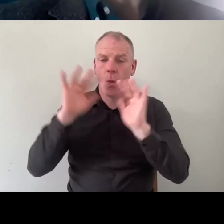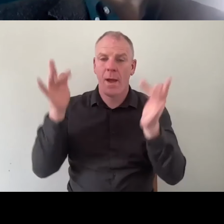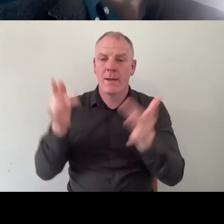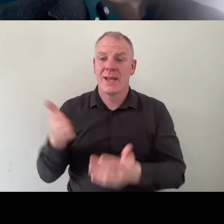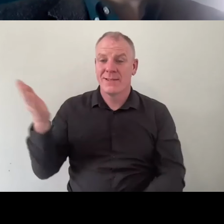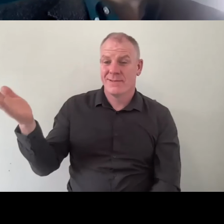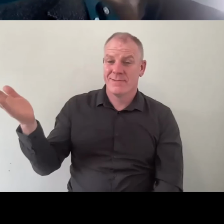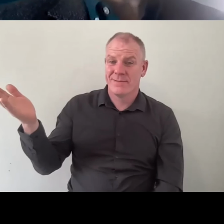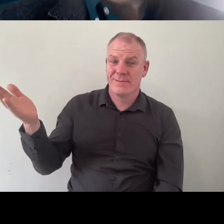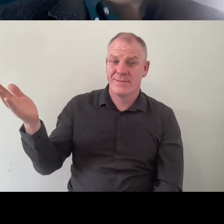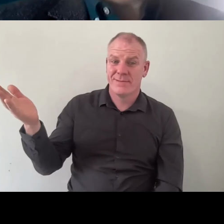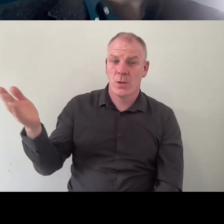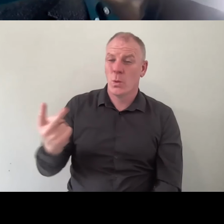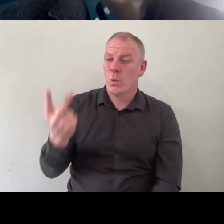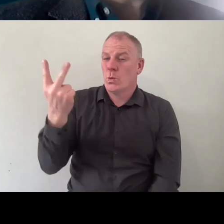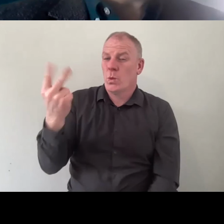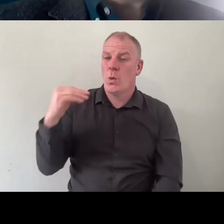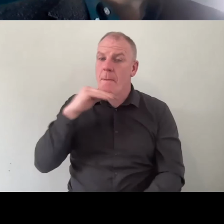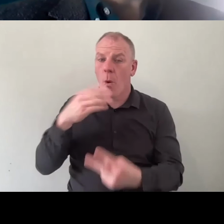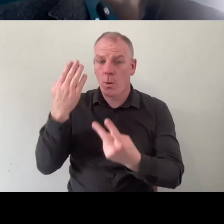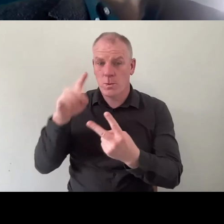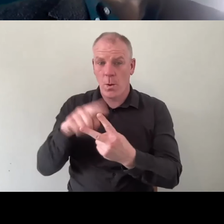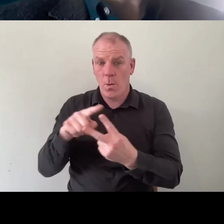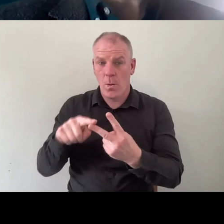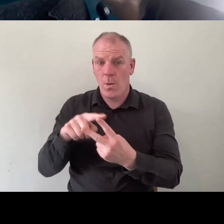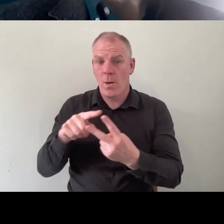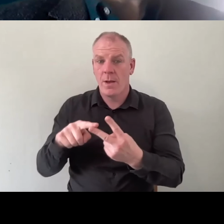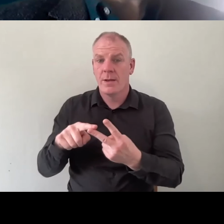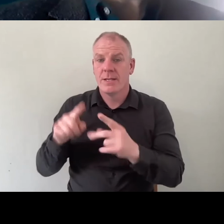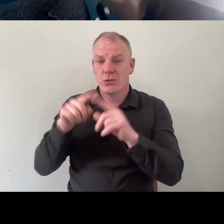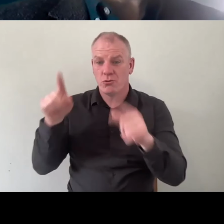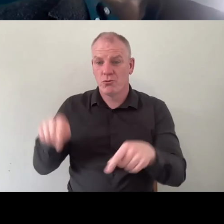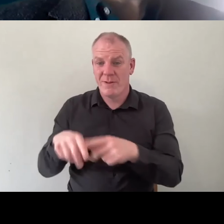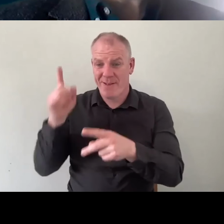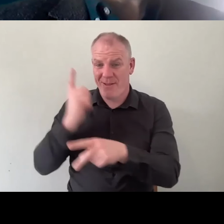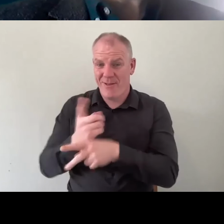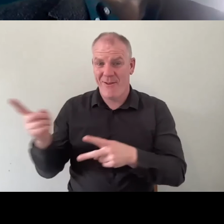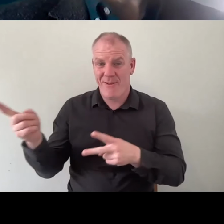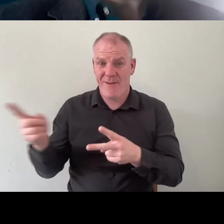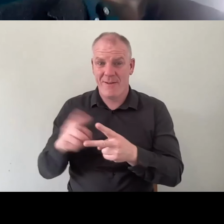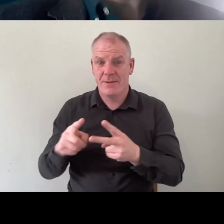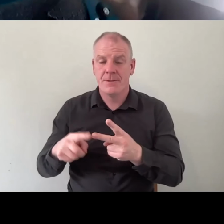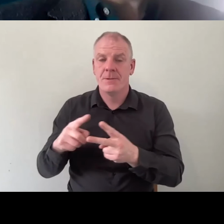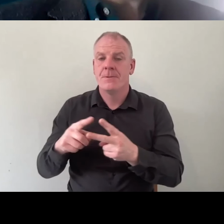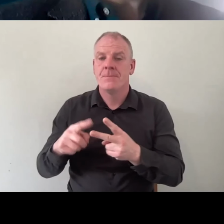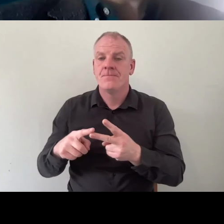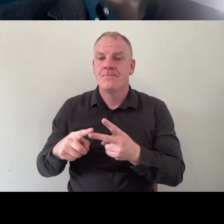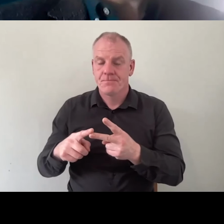Two key ones I'm highlighting here on the screen, "Building For Everyone",